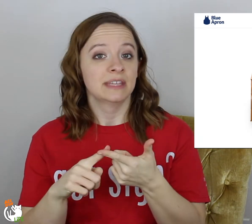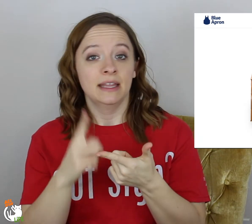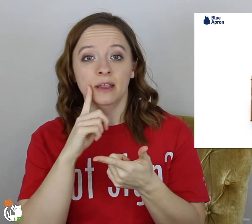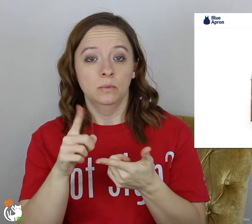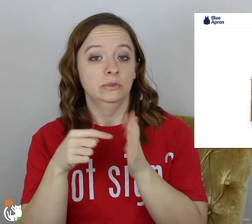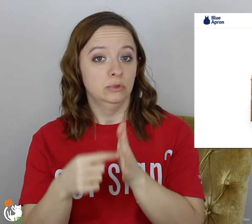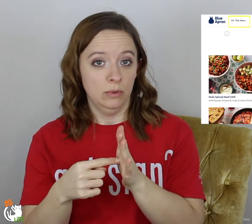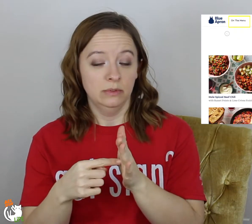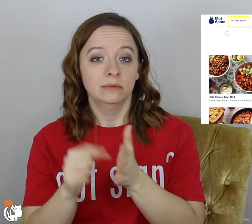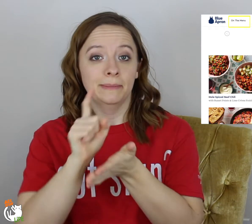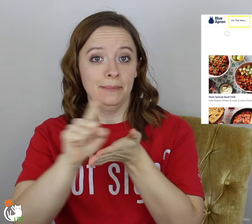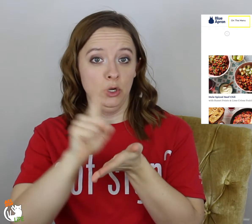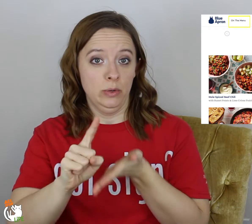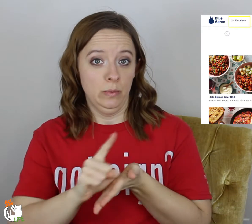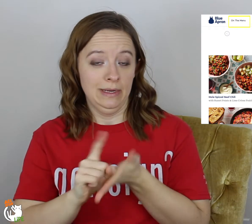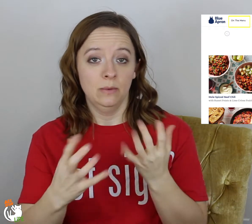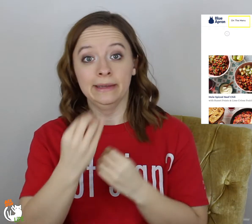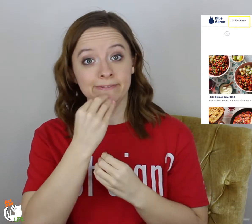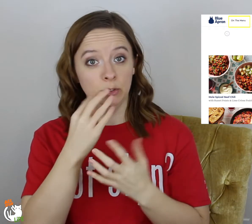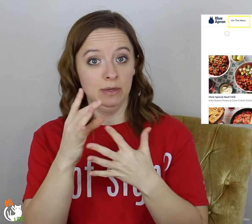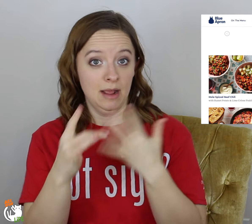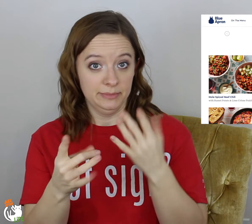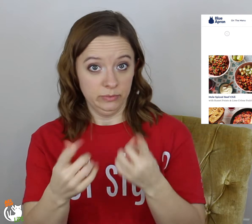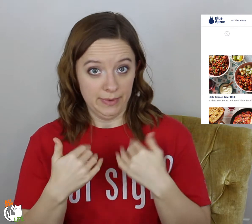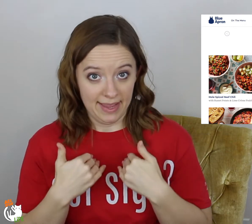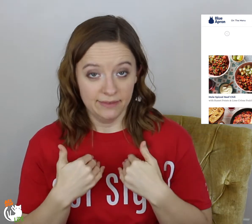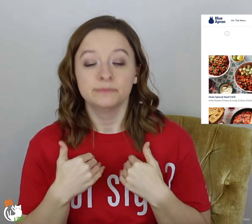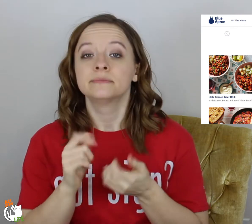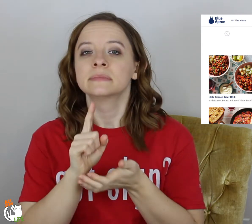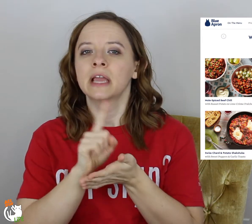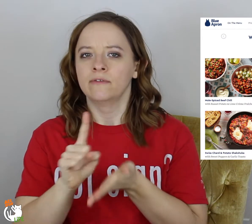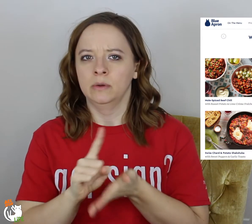You sign in, and then it's going to show you every week what food options you have.